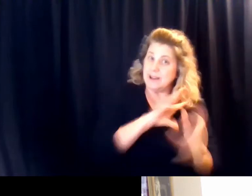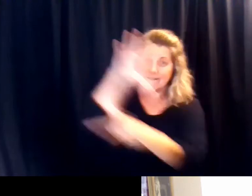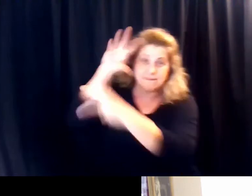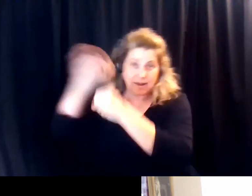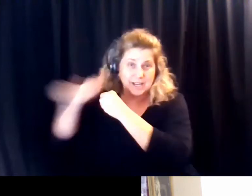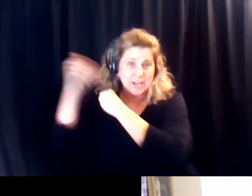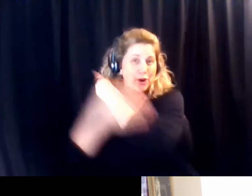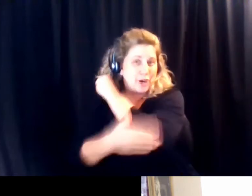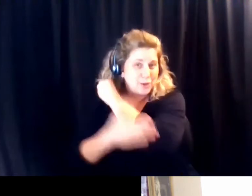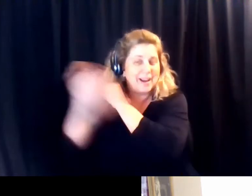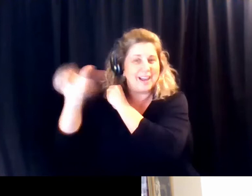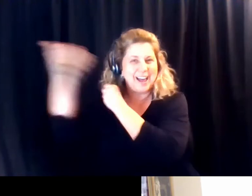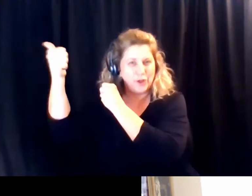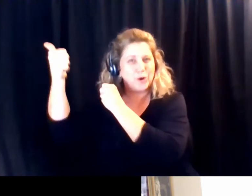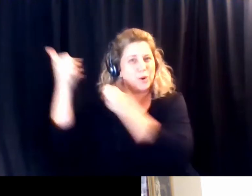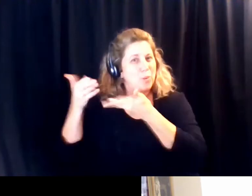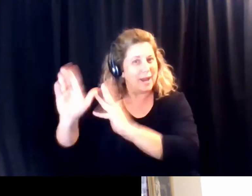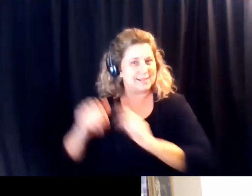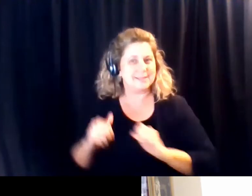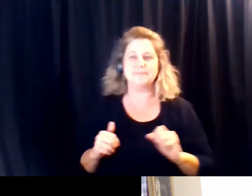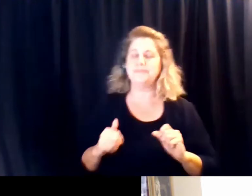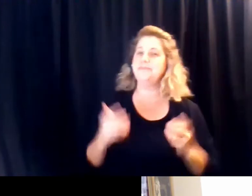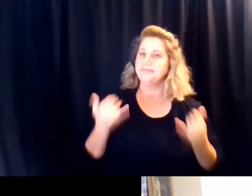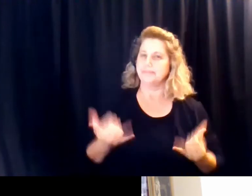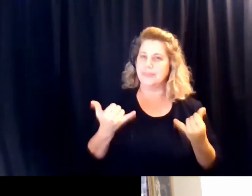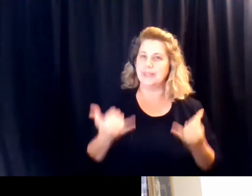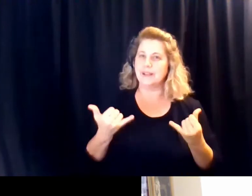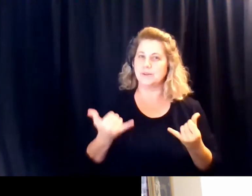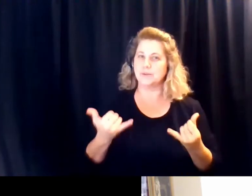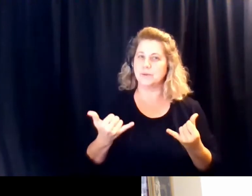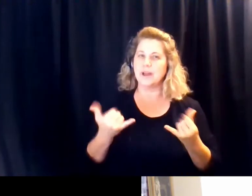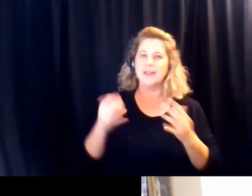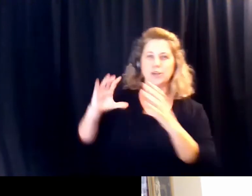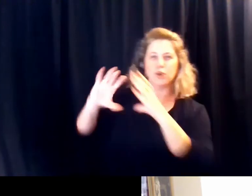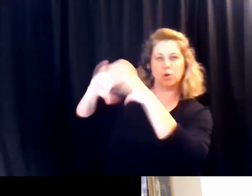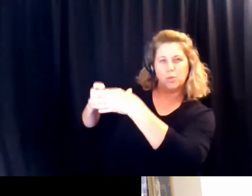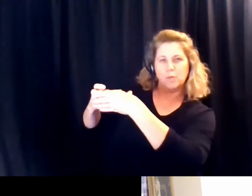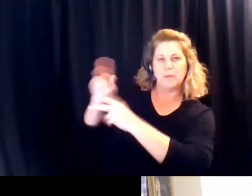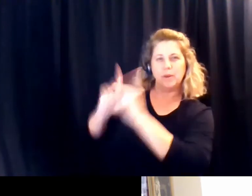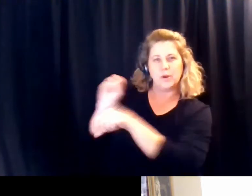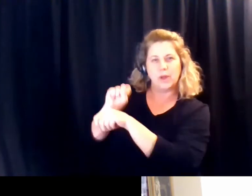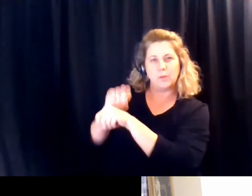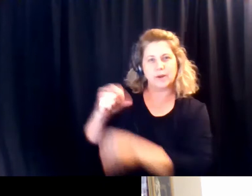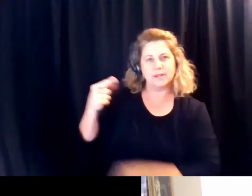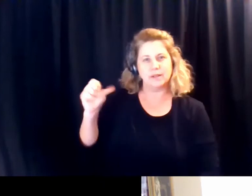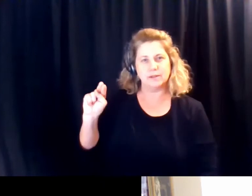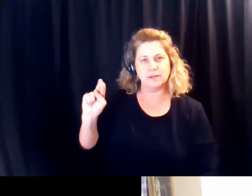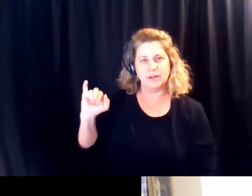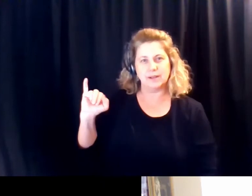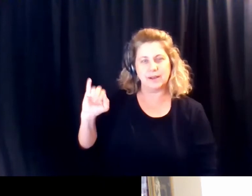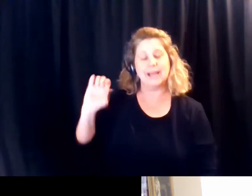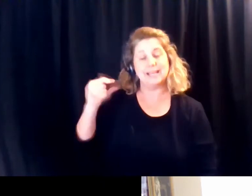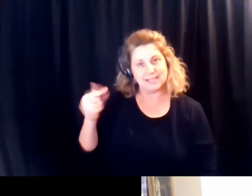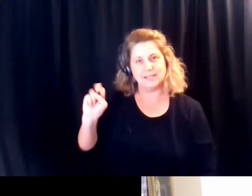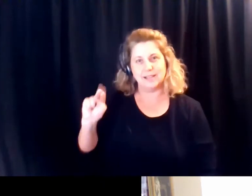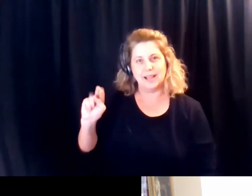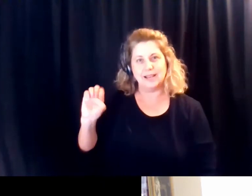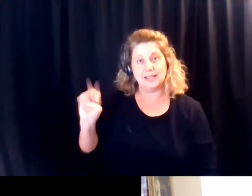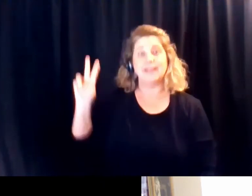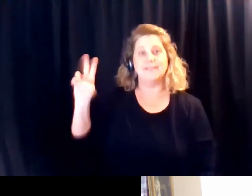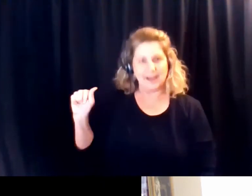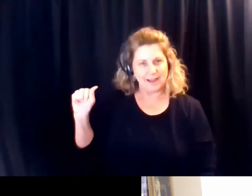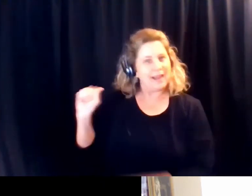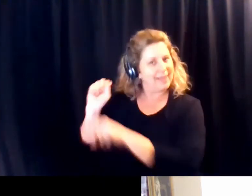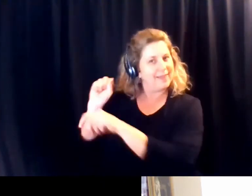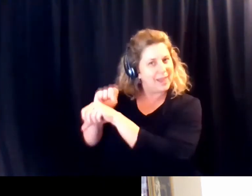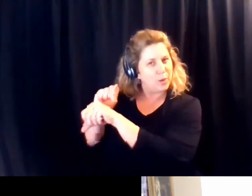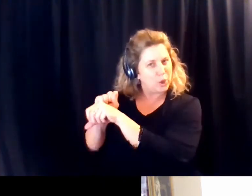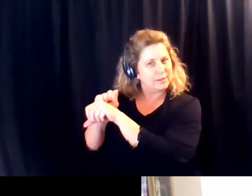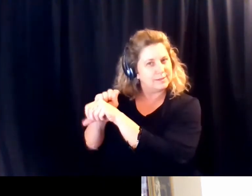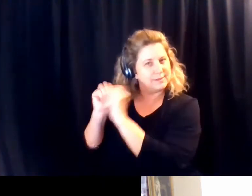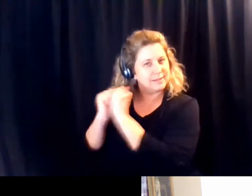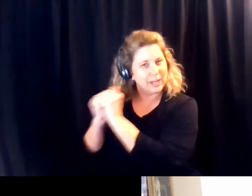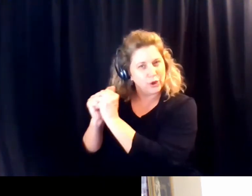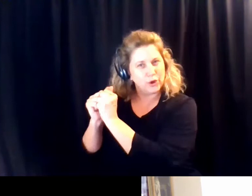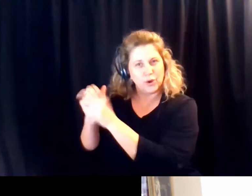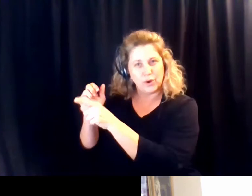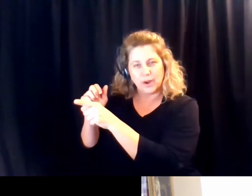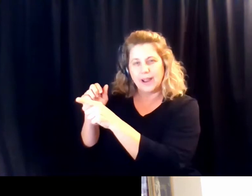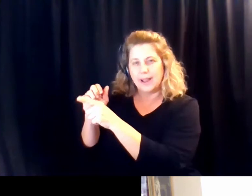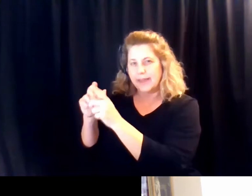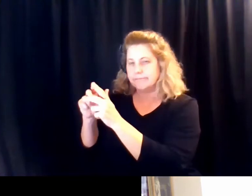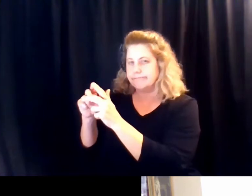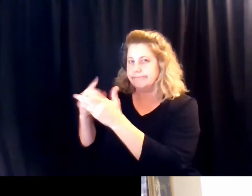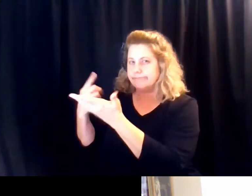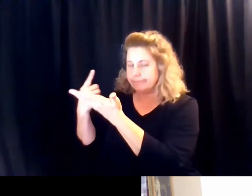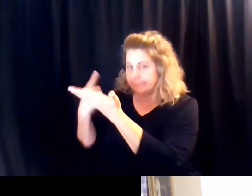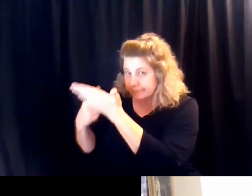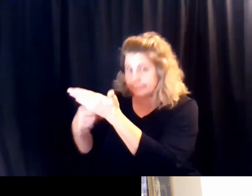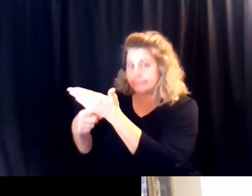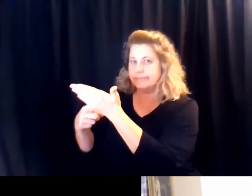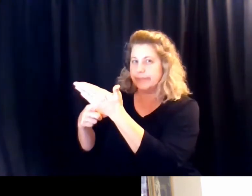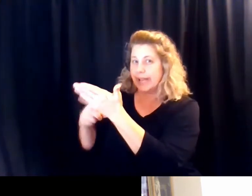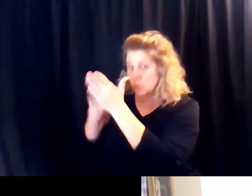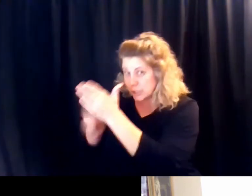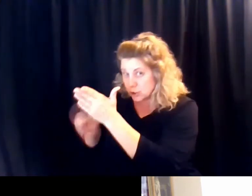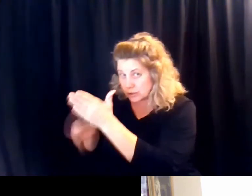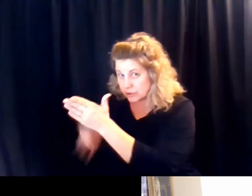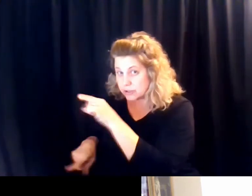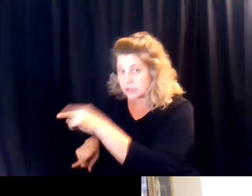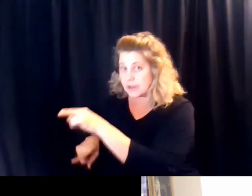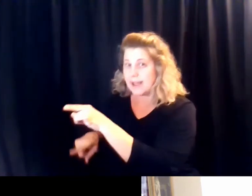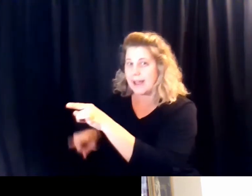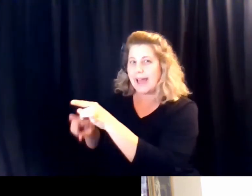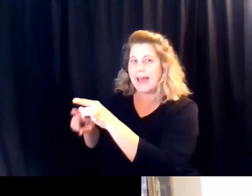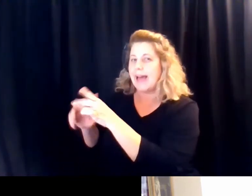Judith Heumann: If we ratified, it would enable us to work with other governments in a more forceful way to get them to be seriously developing laws and implementing laws, looking at technical assistance that we could share with them and they could share with us.